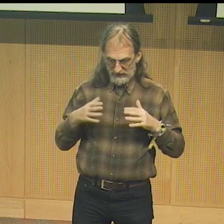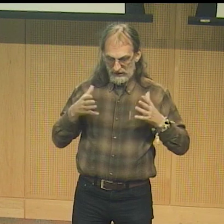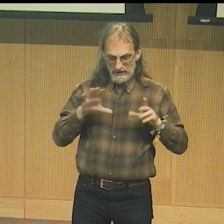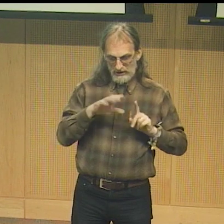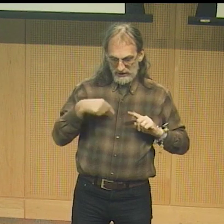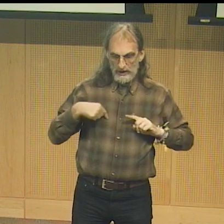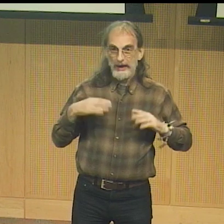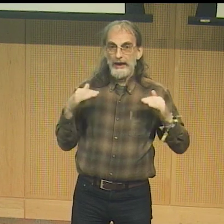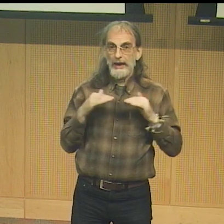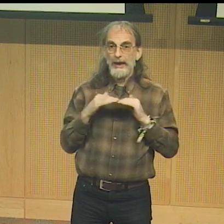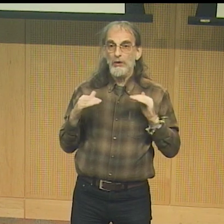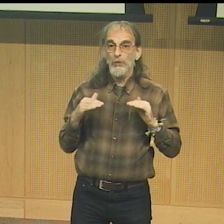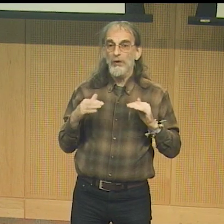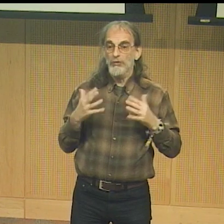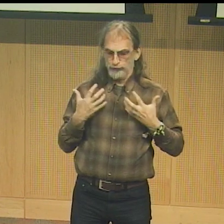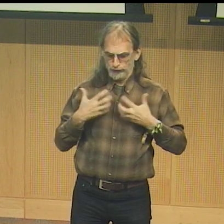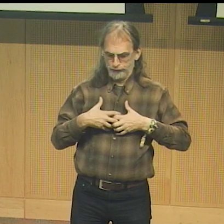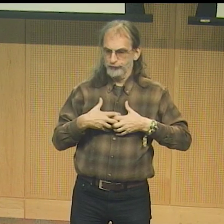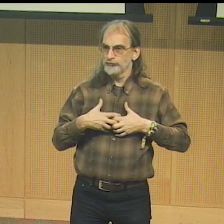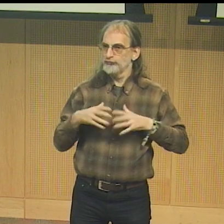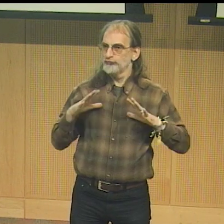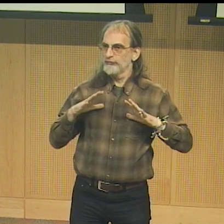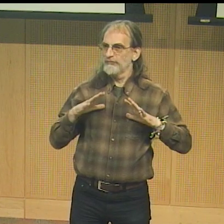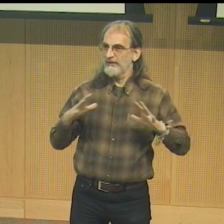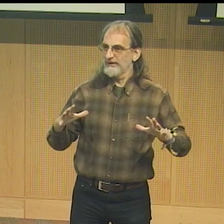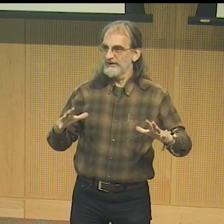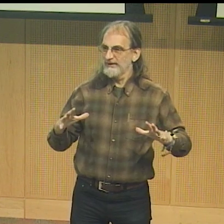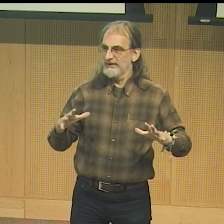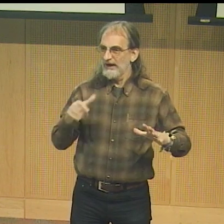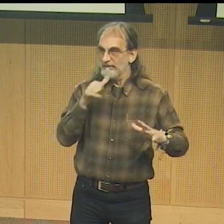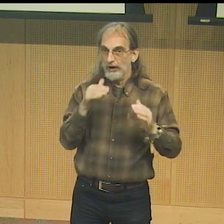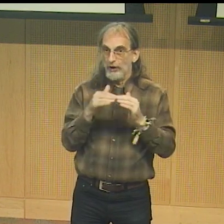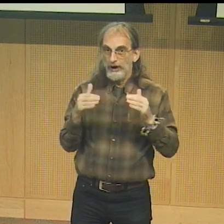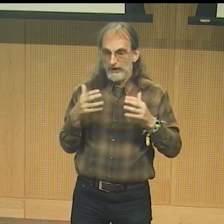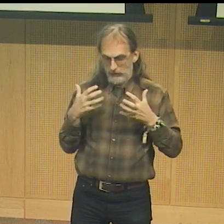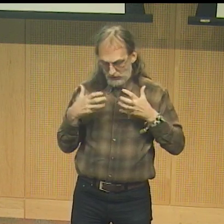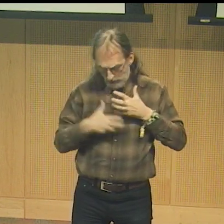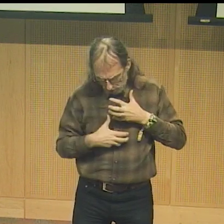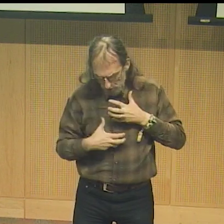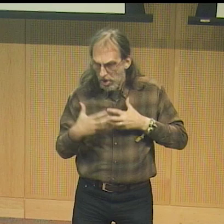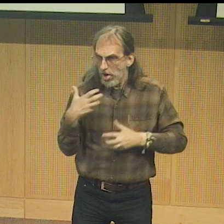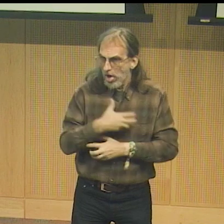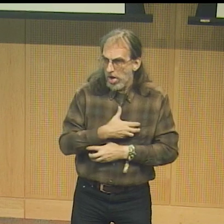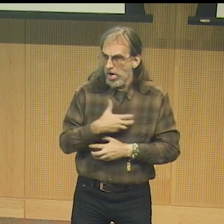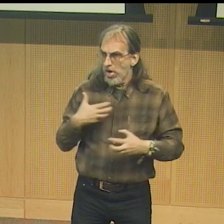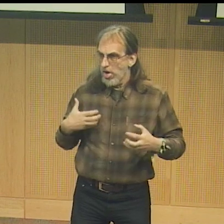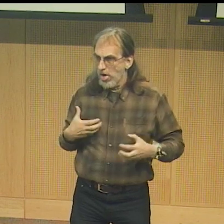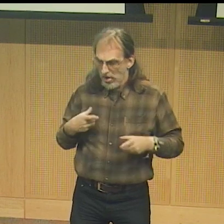And if those two cultures are of equal status, then you can integrate them without any damaging effects.